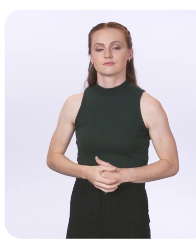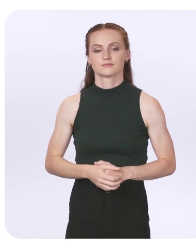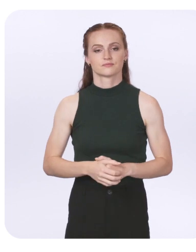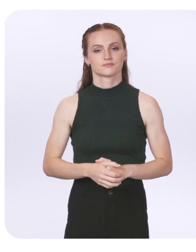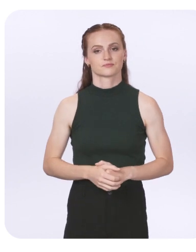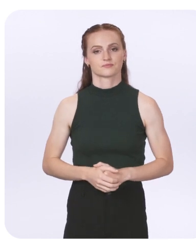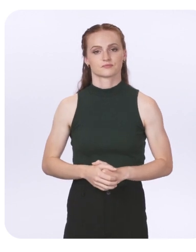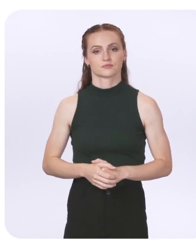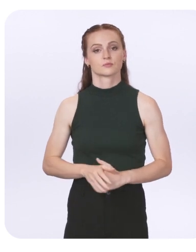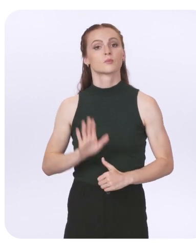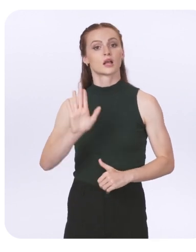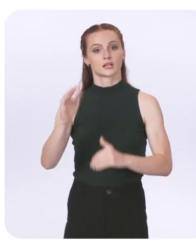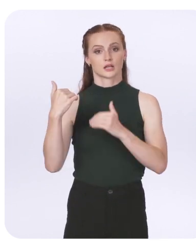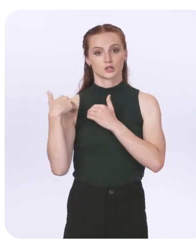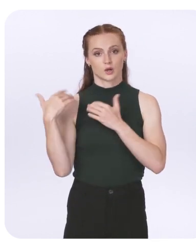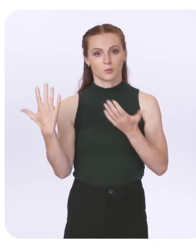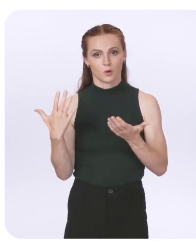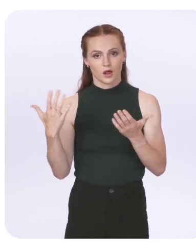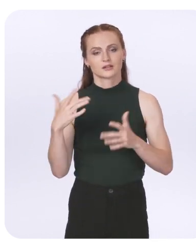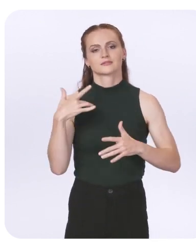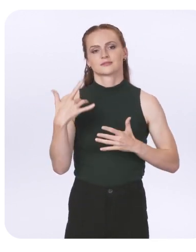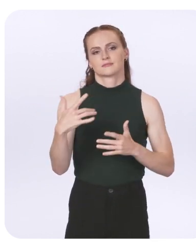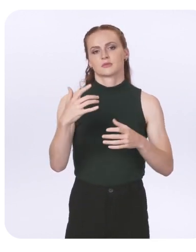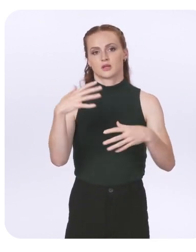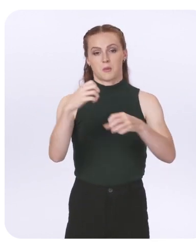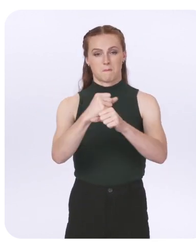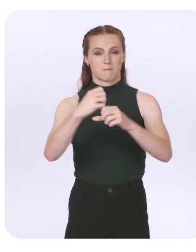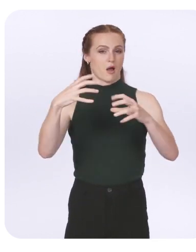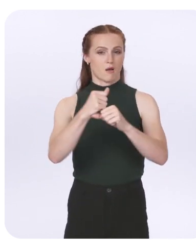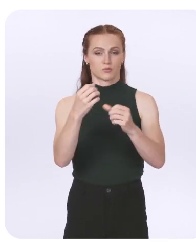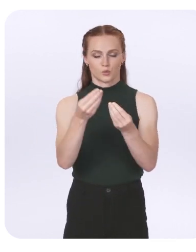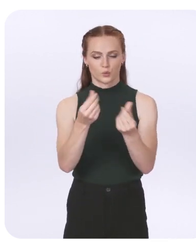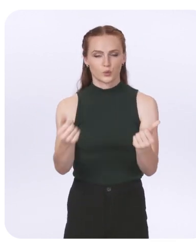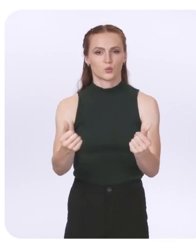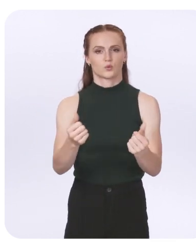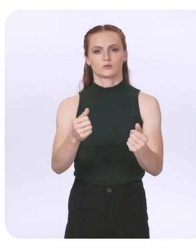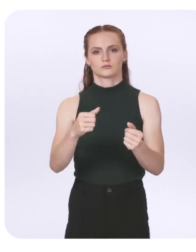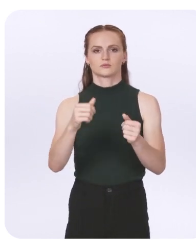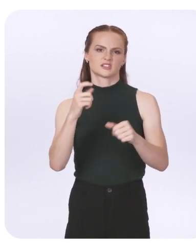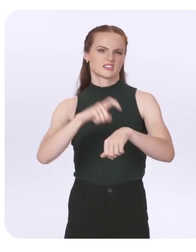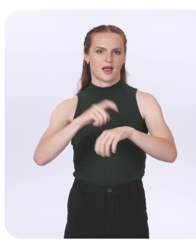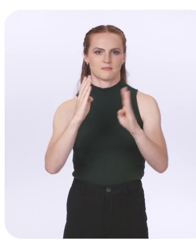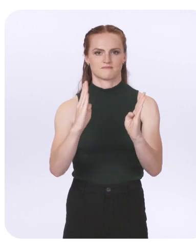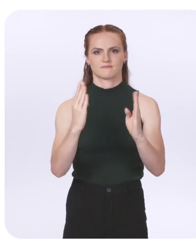their job is to defuse a bomb within an amount of time or perform a similar objective.